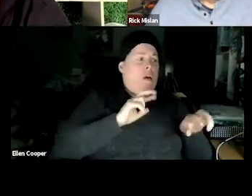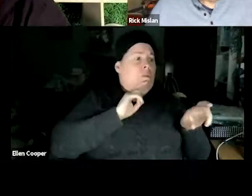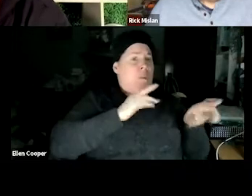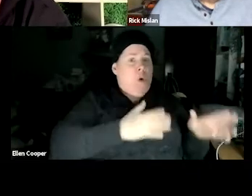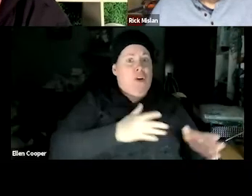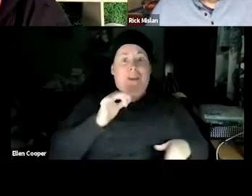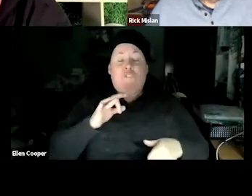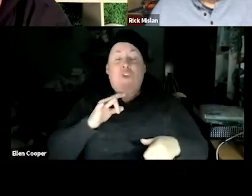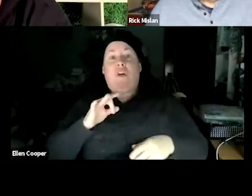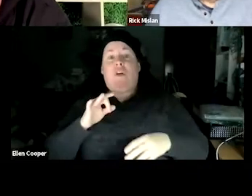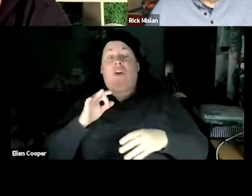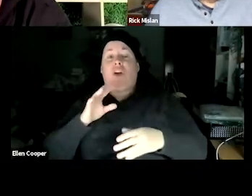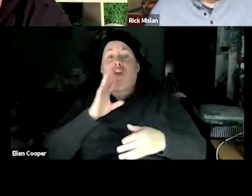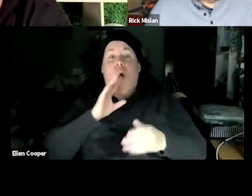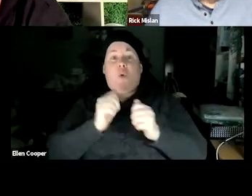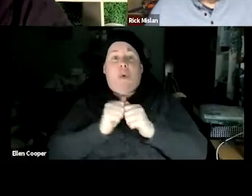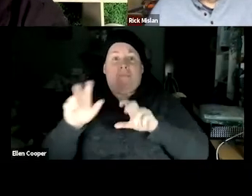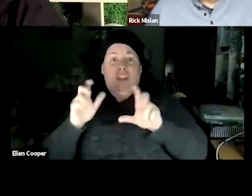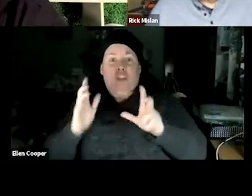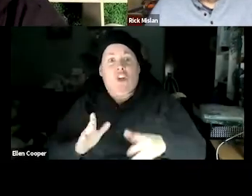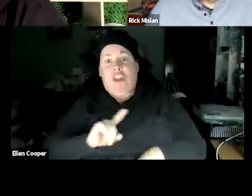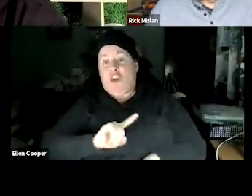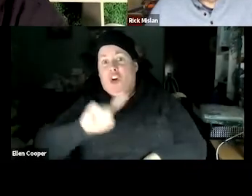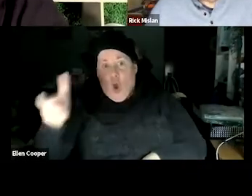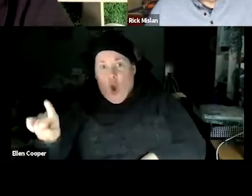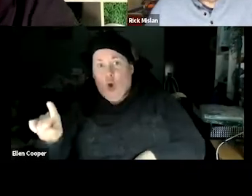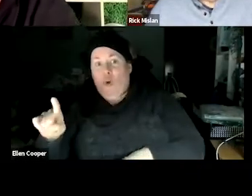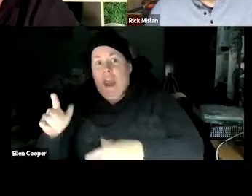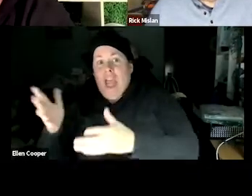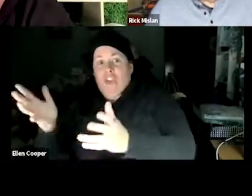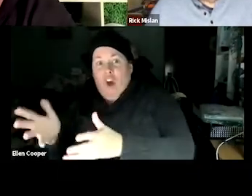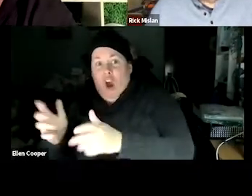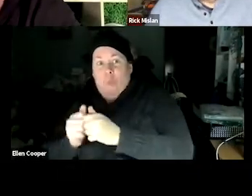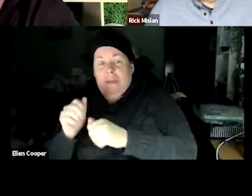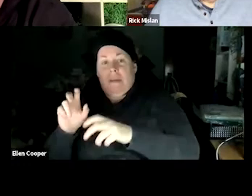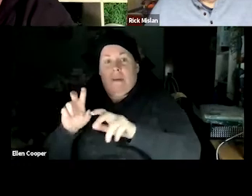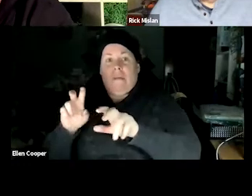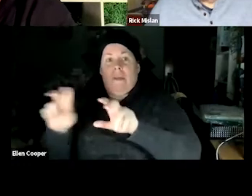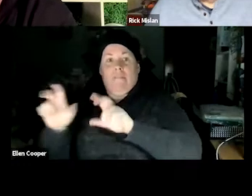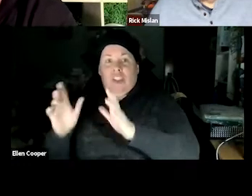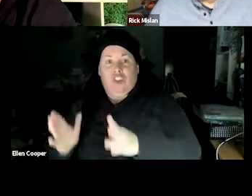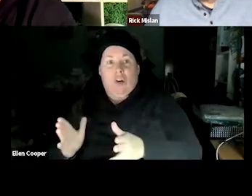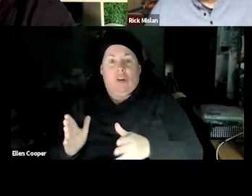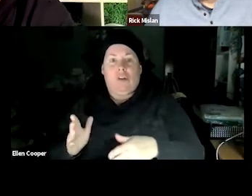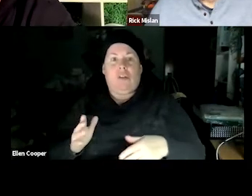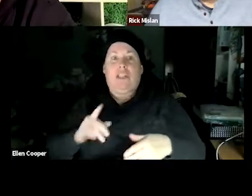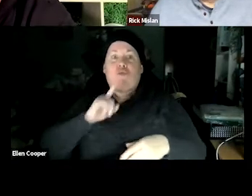CalebBarlow: If you've got a brief, the CEO and the CEO is going to walk in the room and you're going to brief them. CalebBarlow: And it's all about literally making it real,